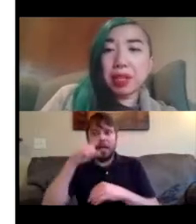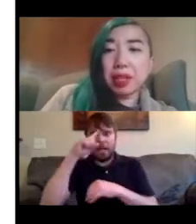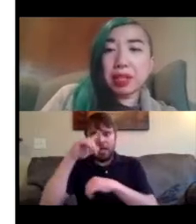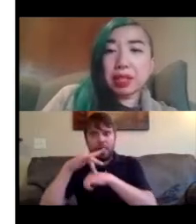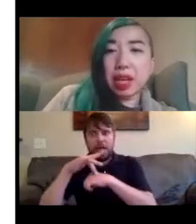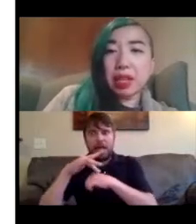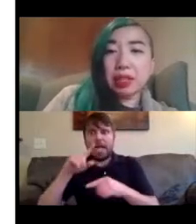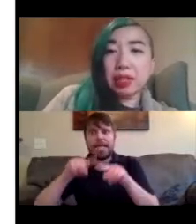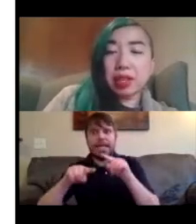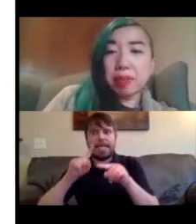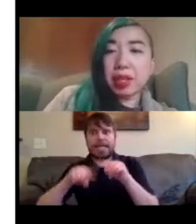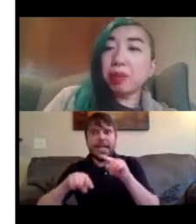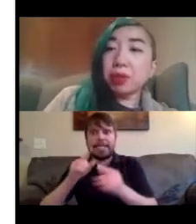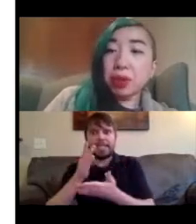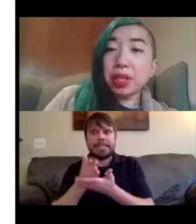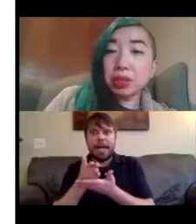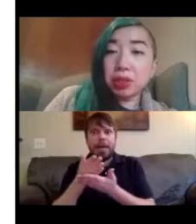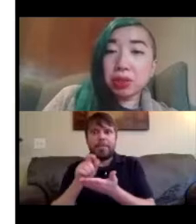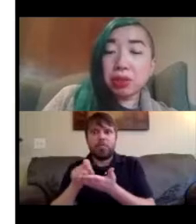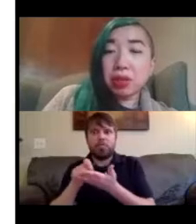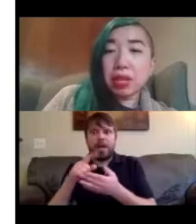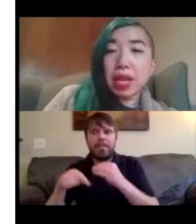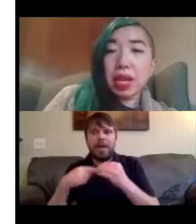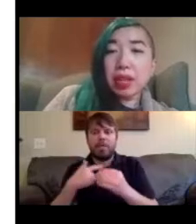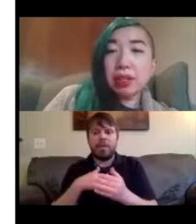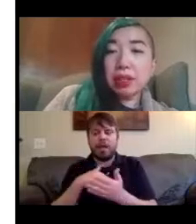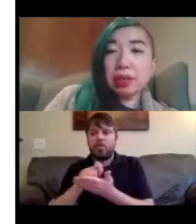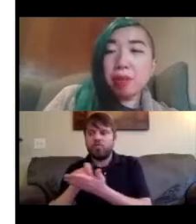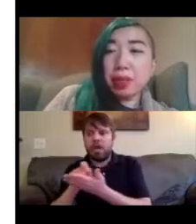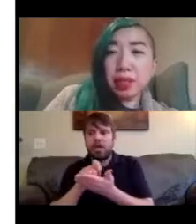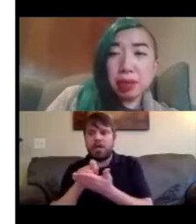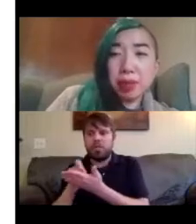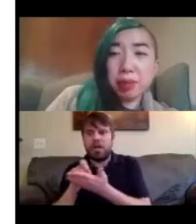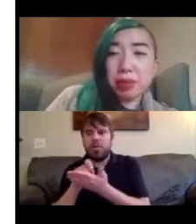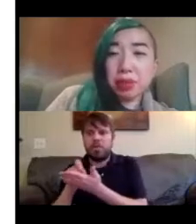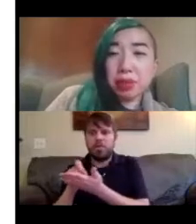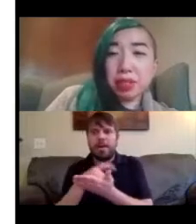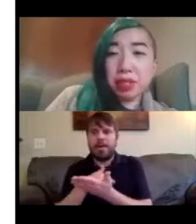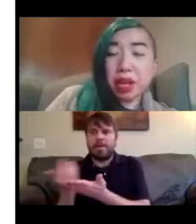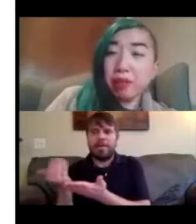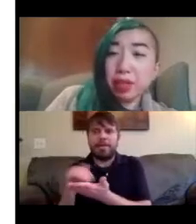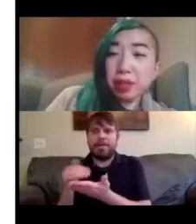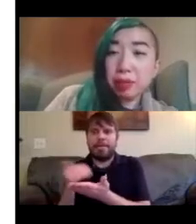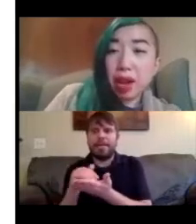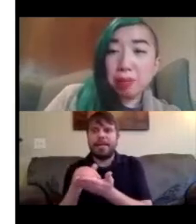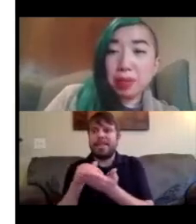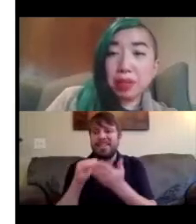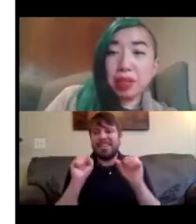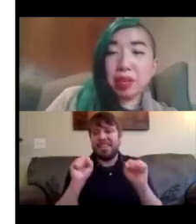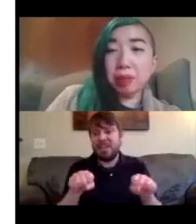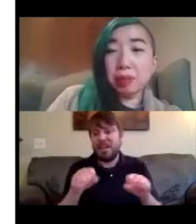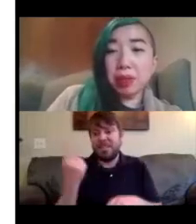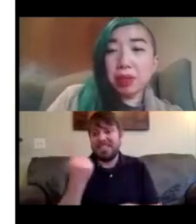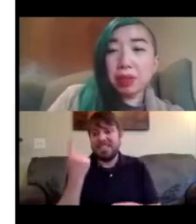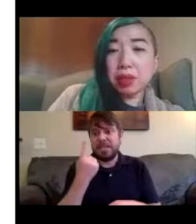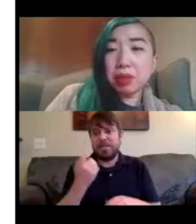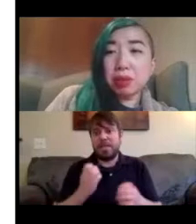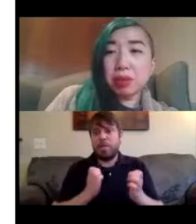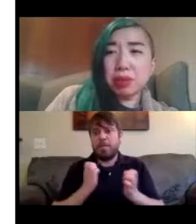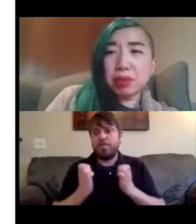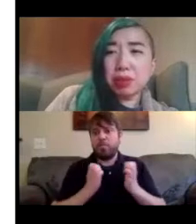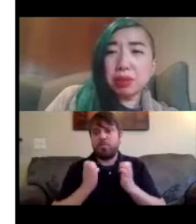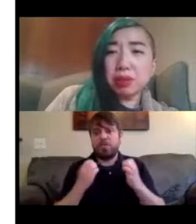things I keep returning to. And these are topics that can be emotionally heavy, perhaps. So